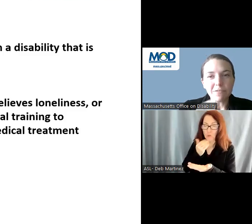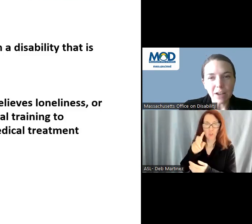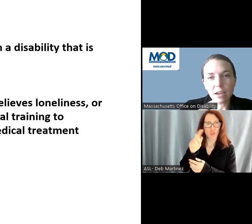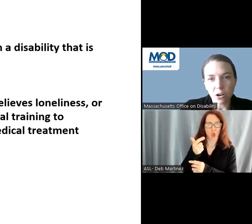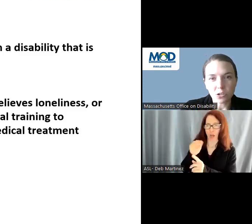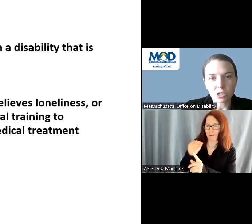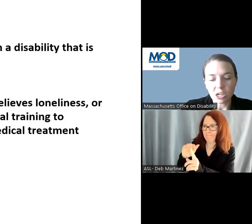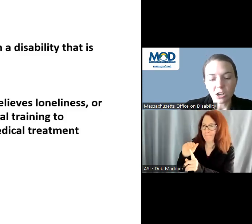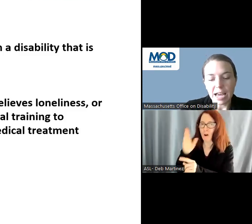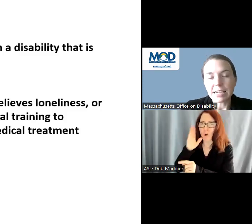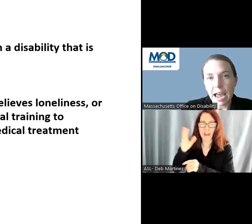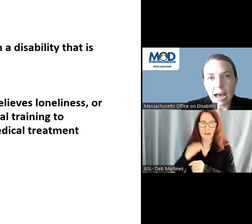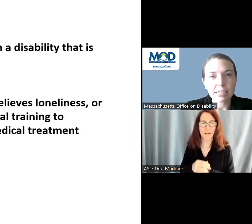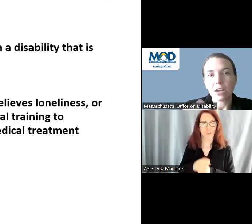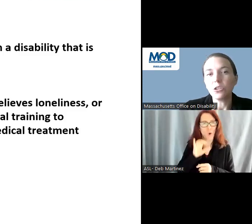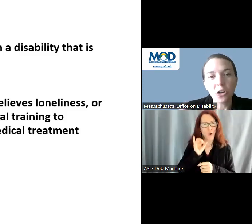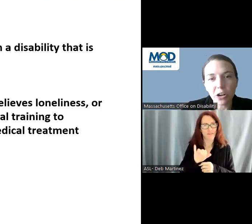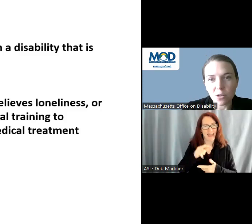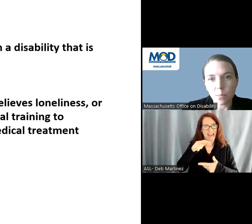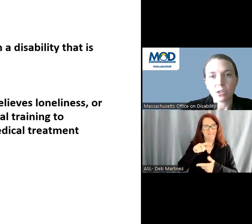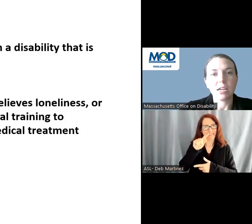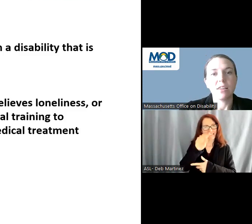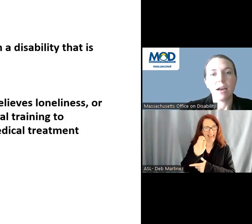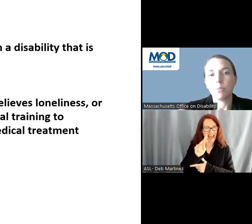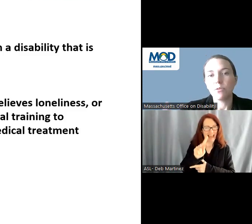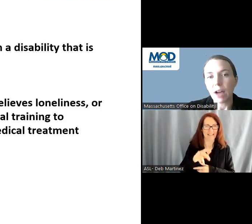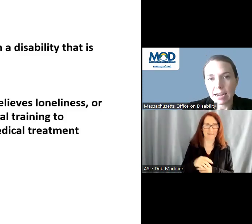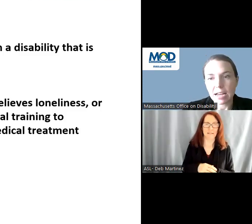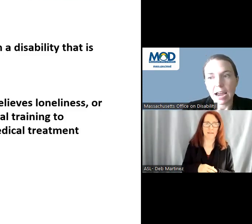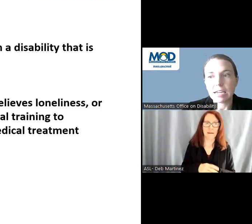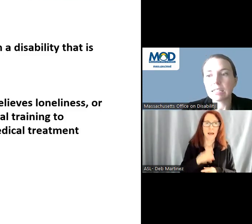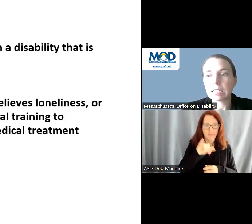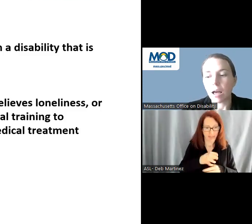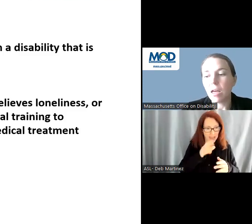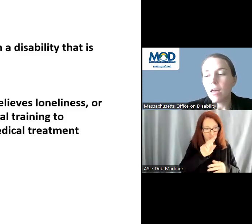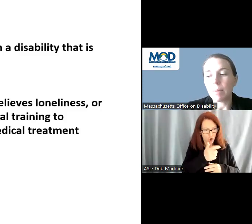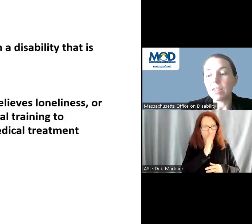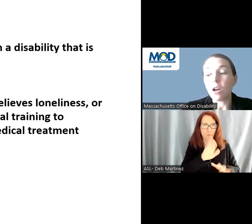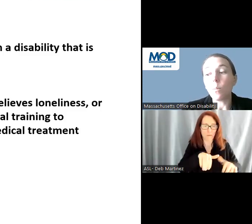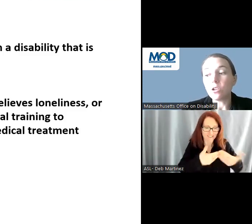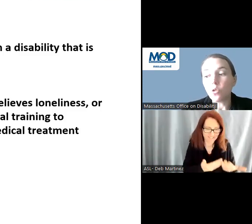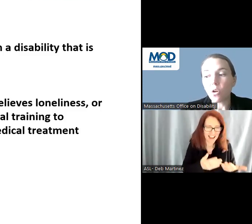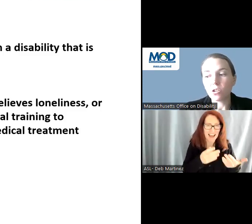there is that task that alerting the person that providing guidance um maybe they open doors